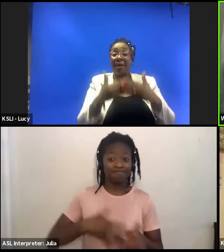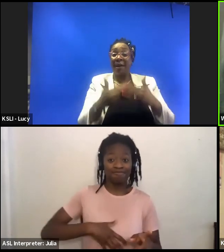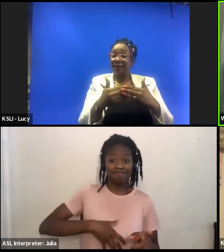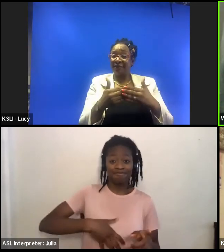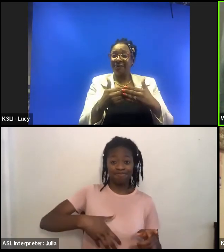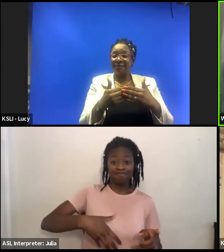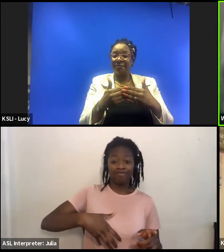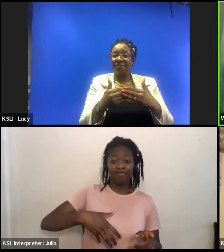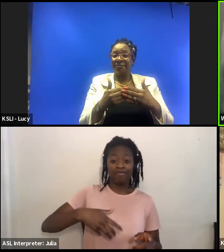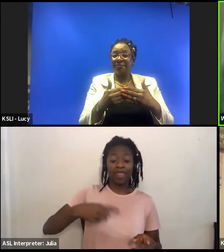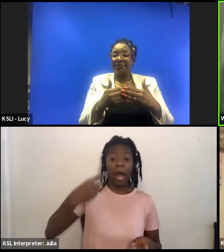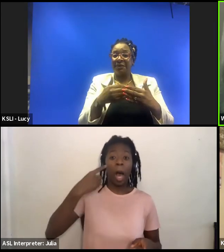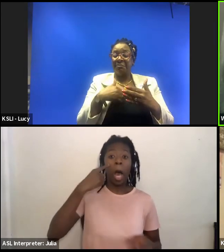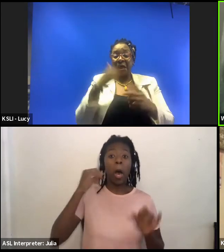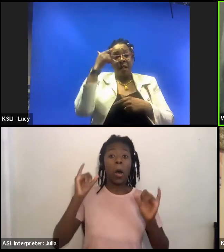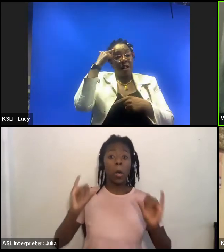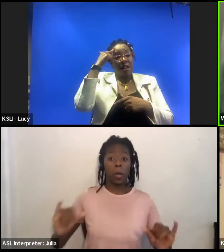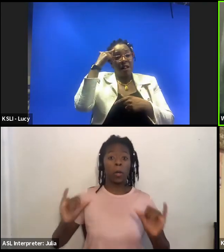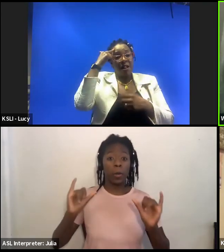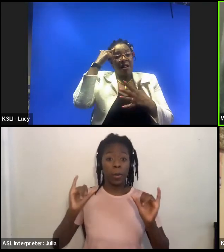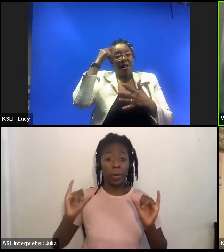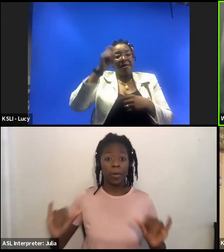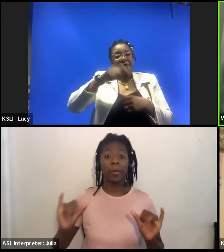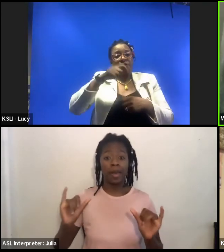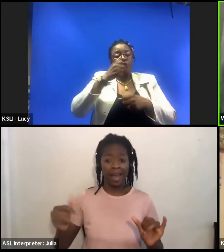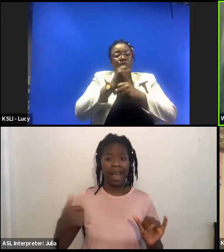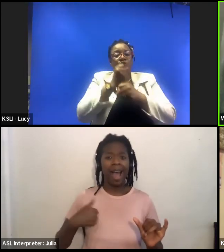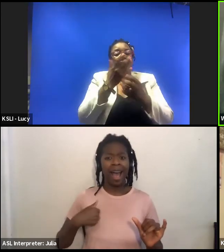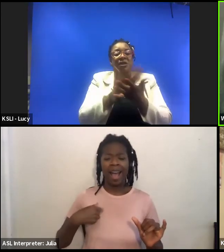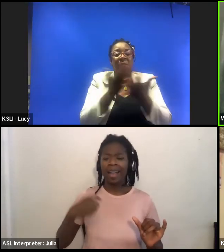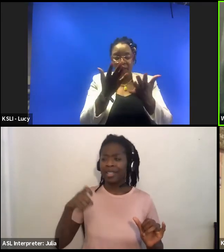"Oh my God, I need to do something with my art. Something more." Because at the time